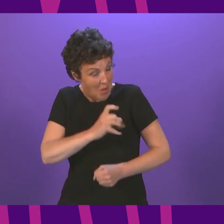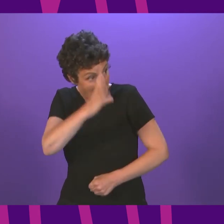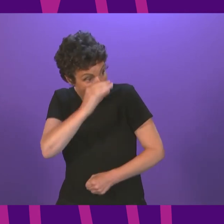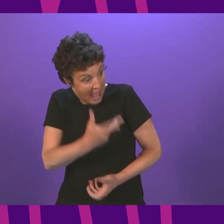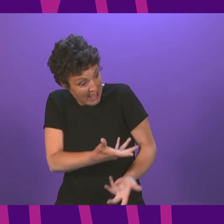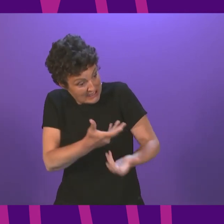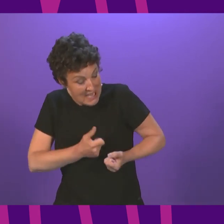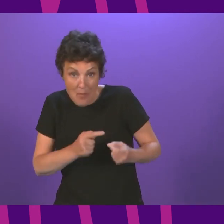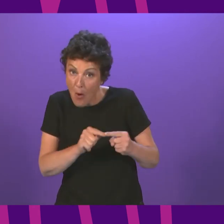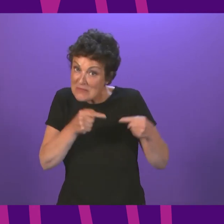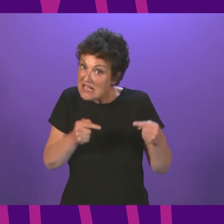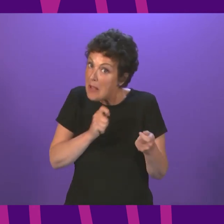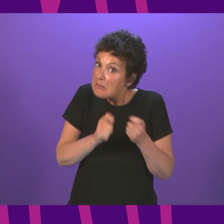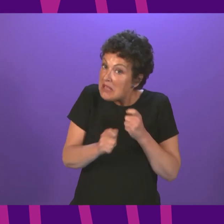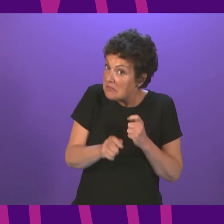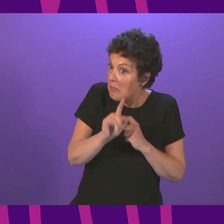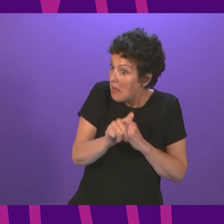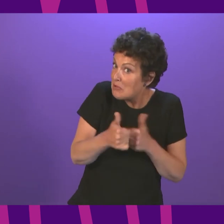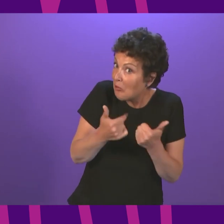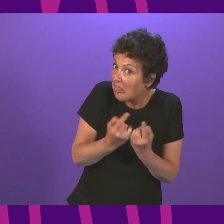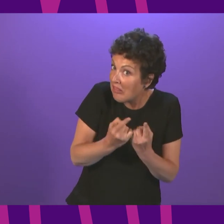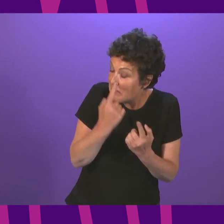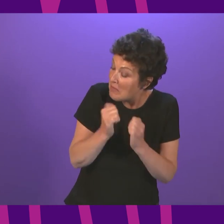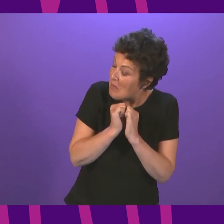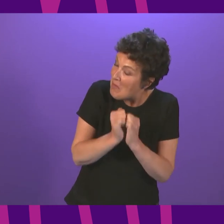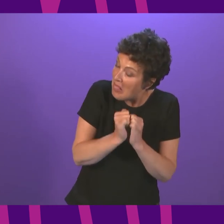chamber would prefer that emergency legislation was not necessary, the state of the pandemic